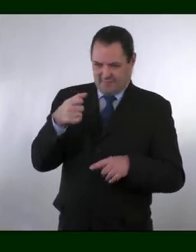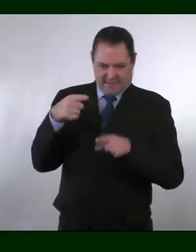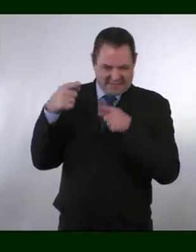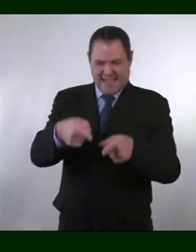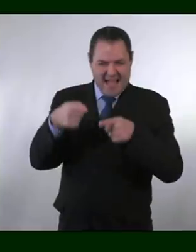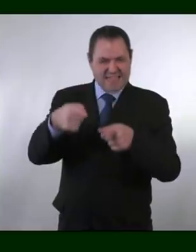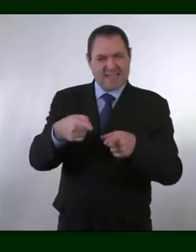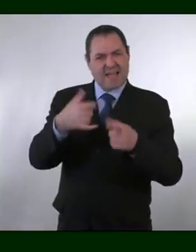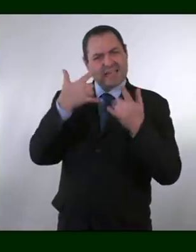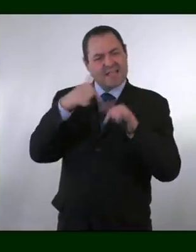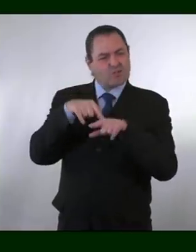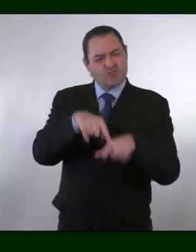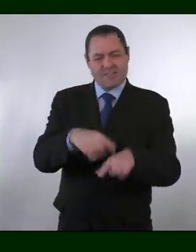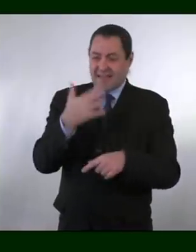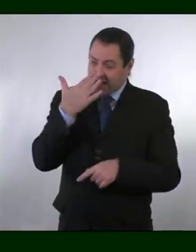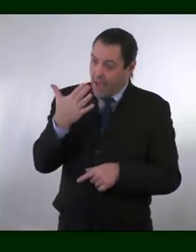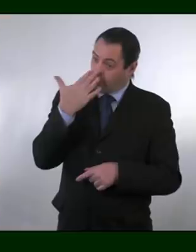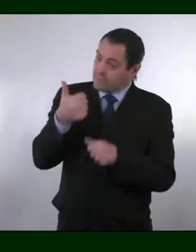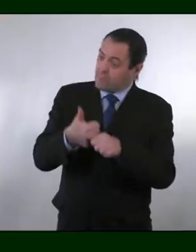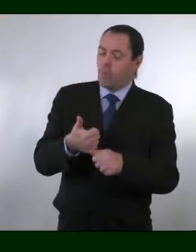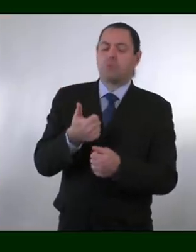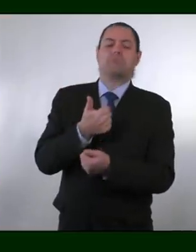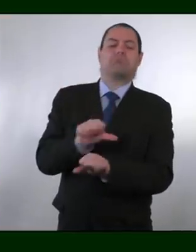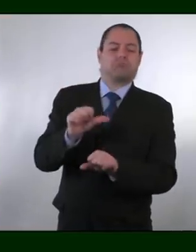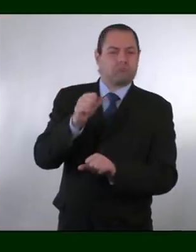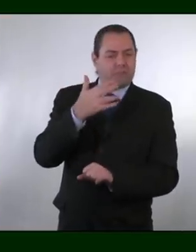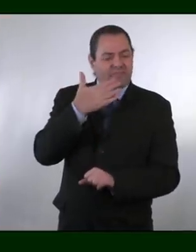to be coming round and supporting it. >>Keir Starmer